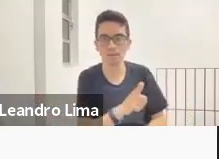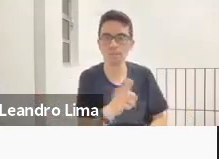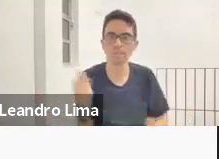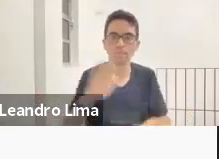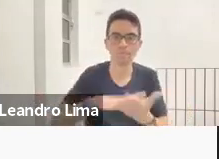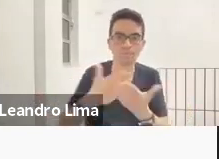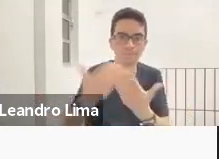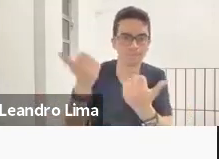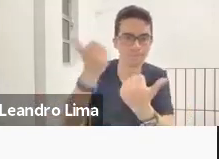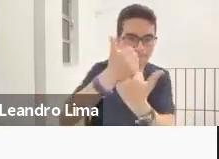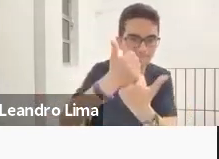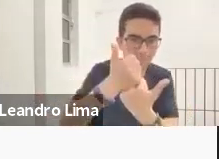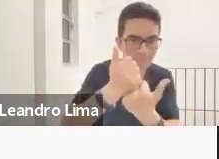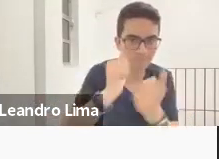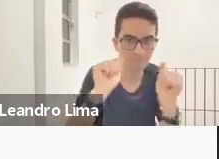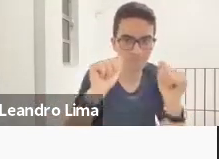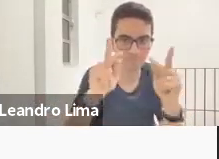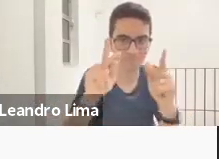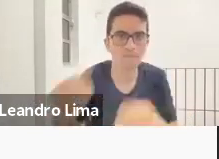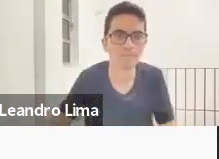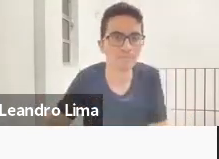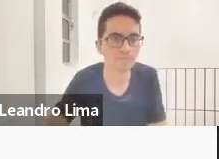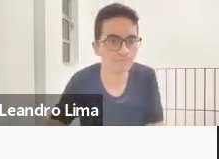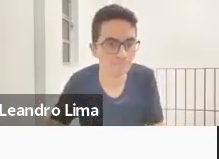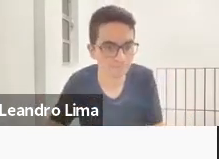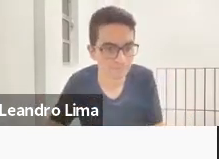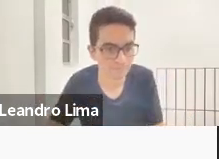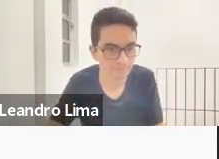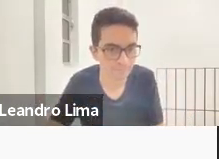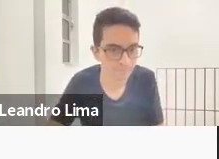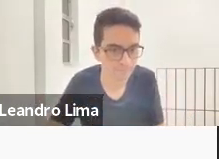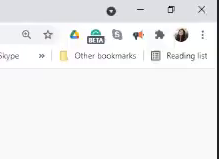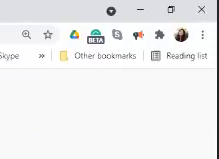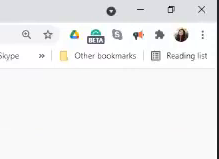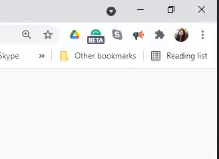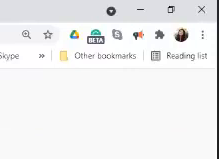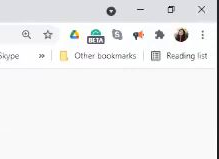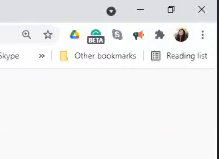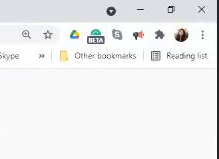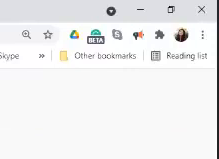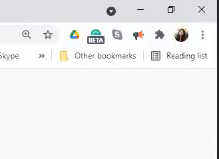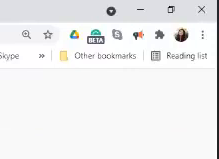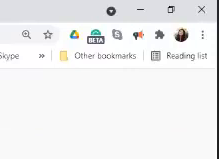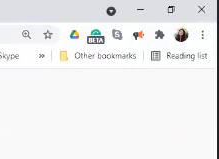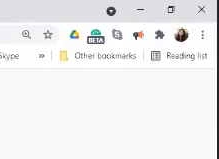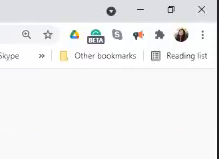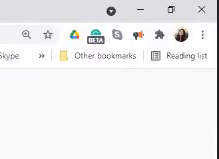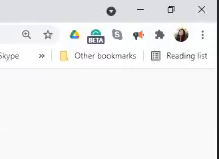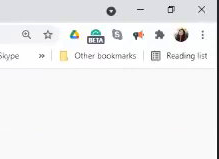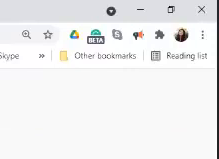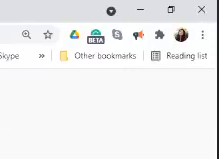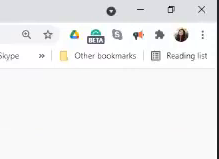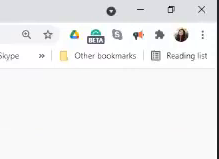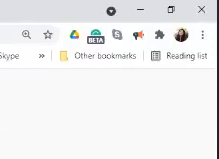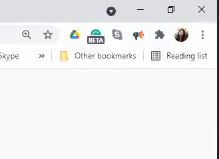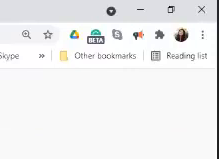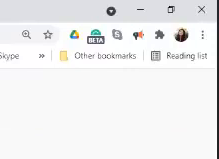I'm not a very good fighter not a very good fighter sometimes. because And, you know, it's just not there